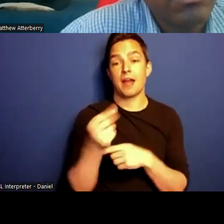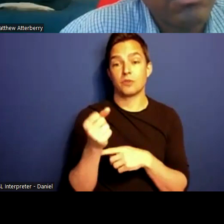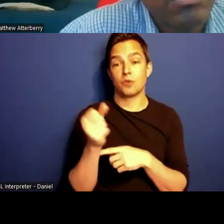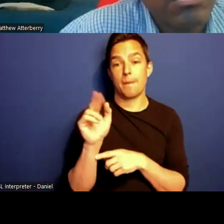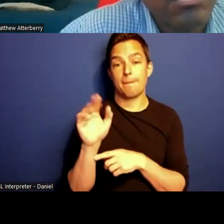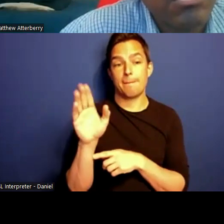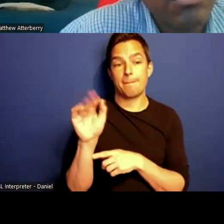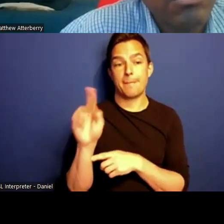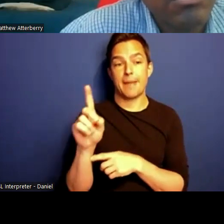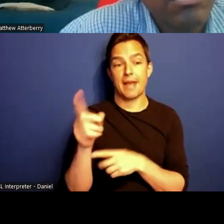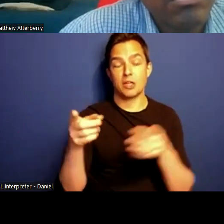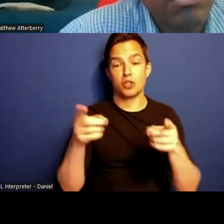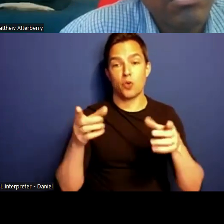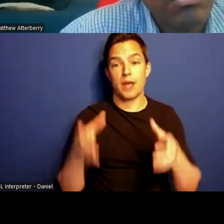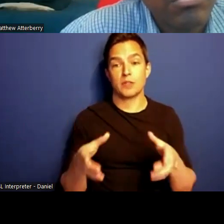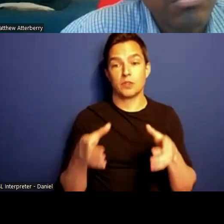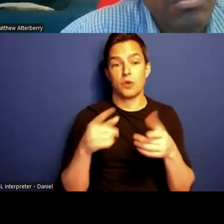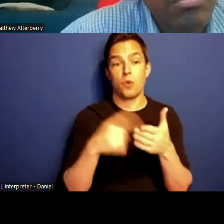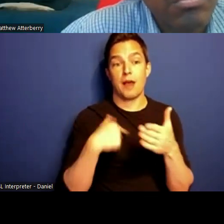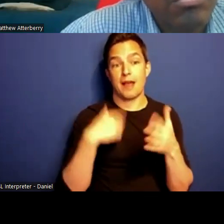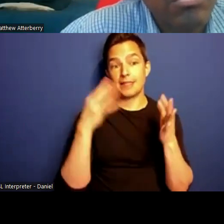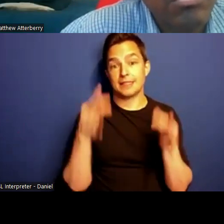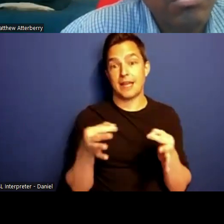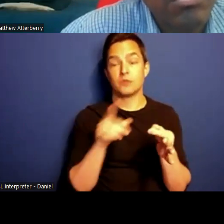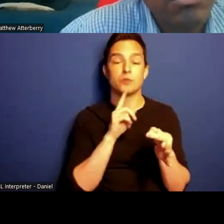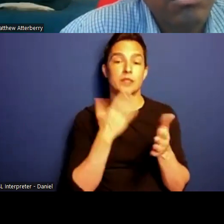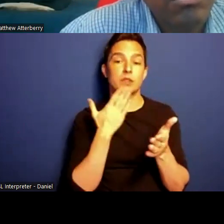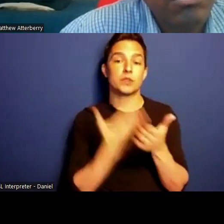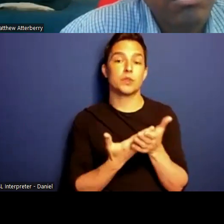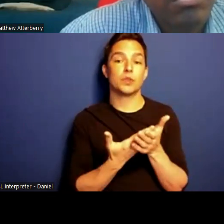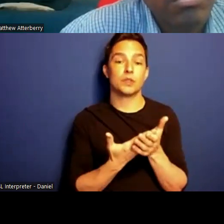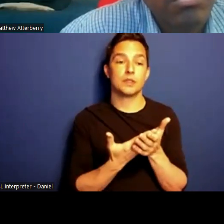you know, what I was deciding was really good. You know, it was a good decision not